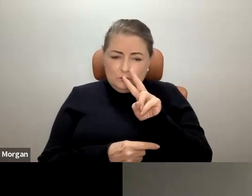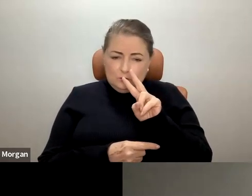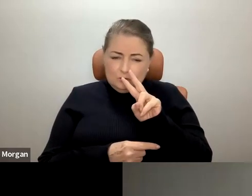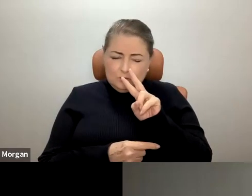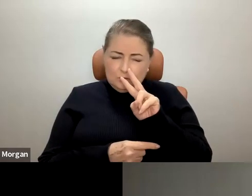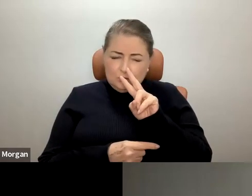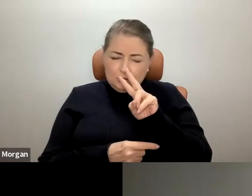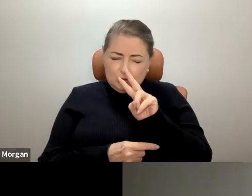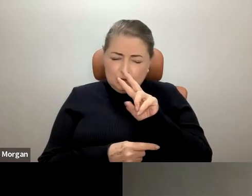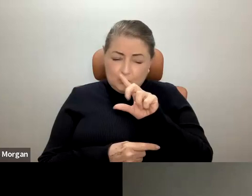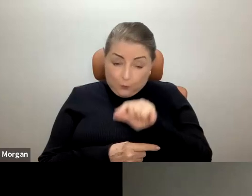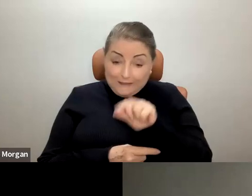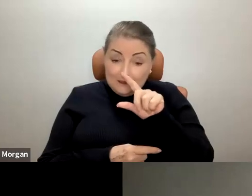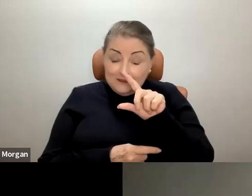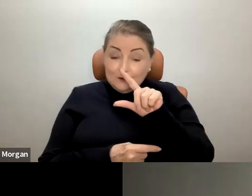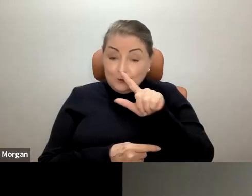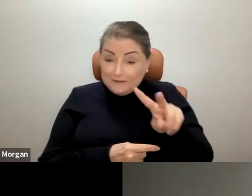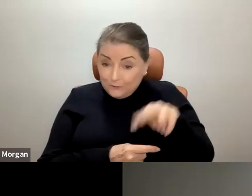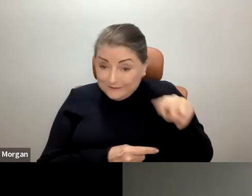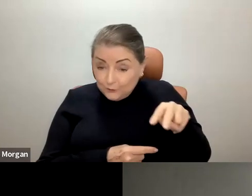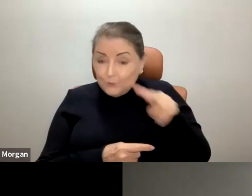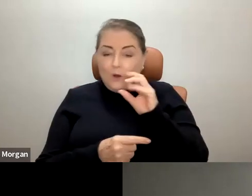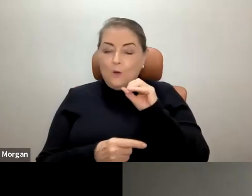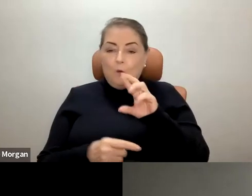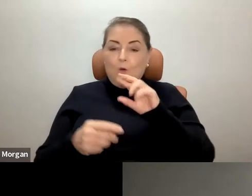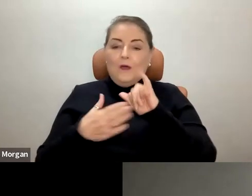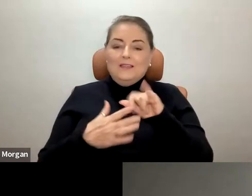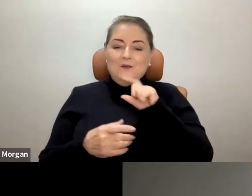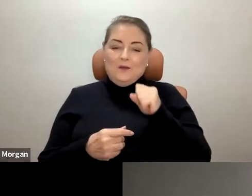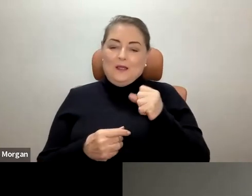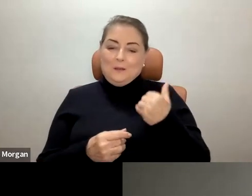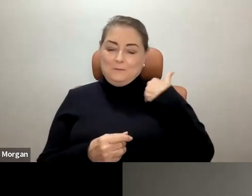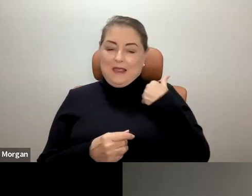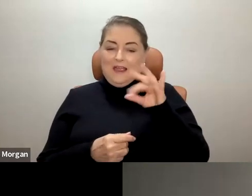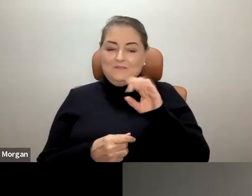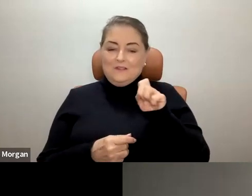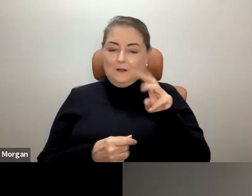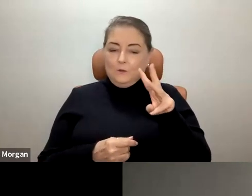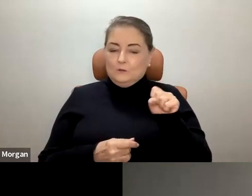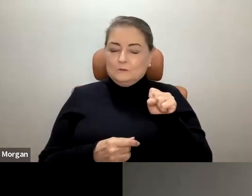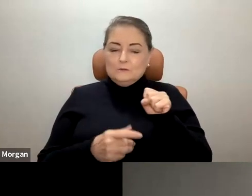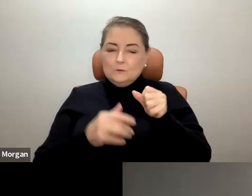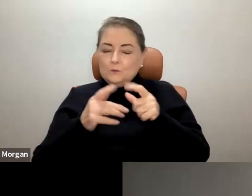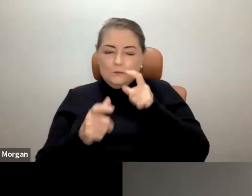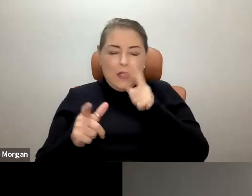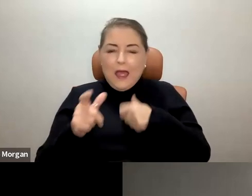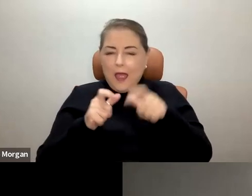Or do you include the like the past fellows also? It could be interesting to see that number too.